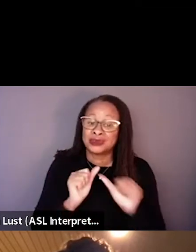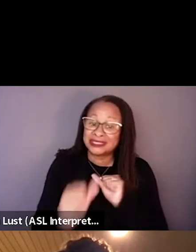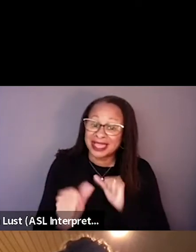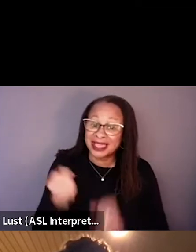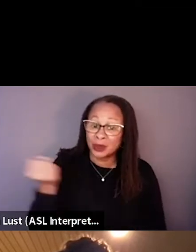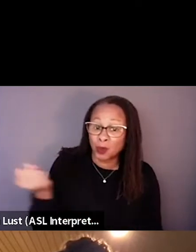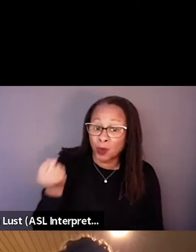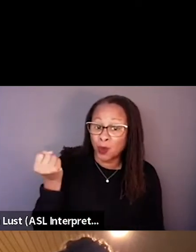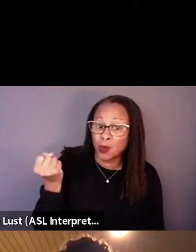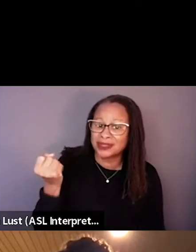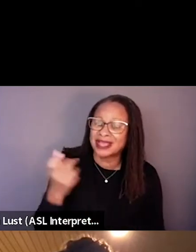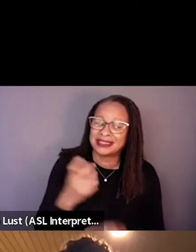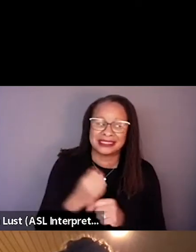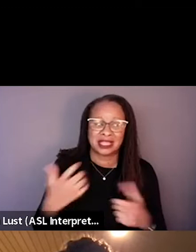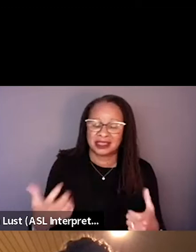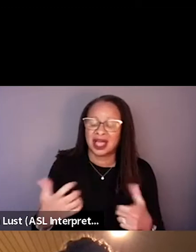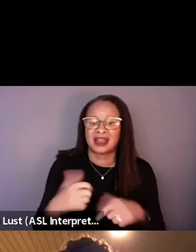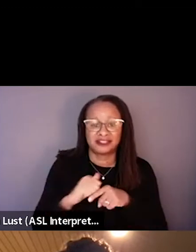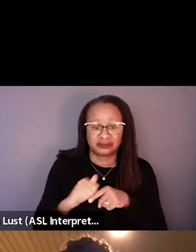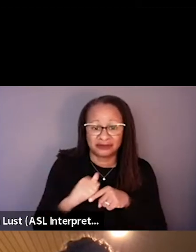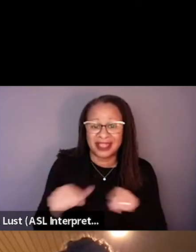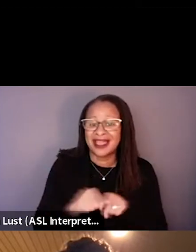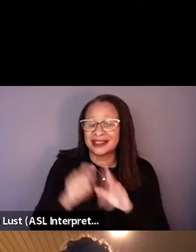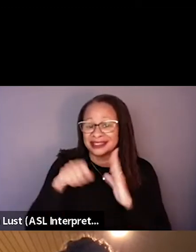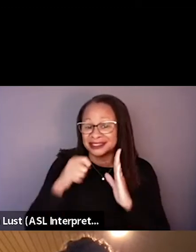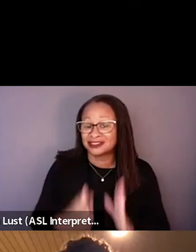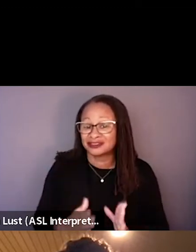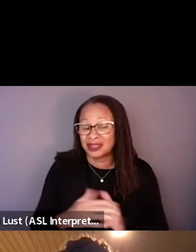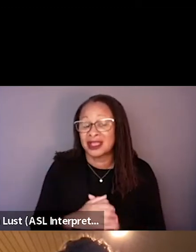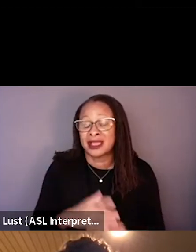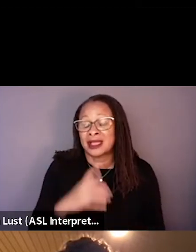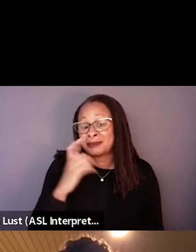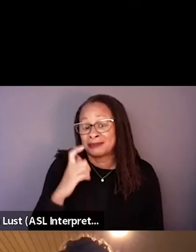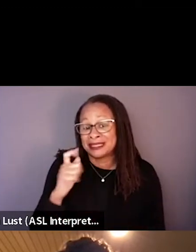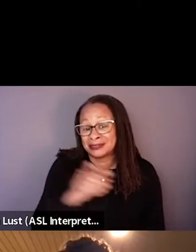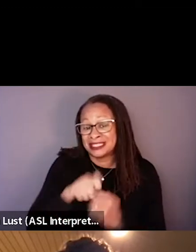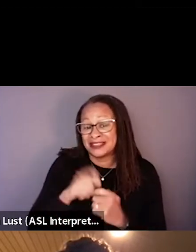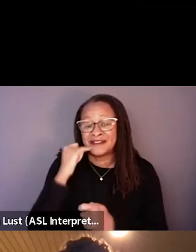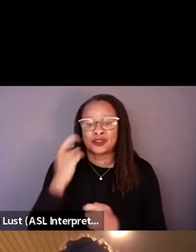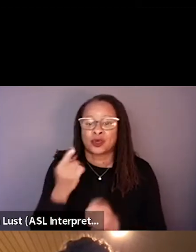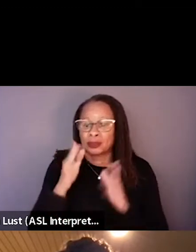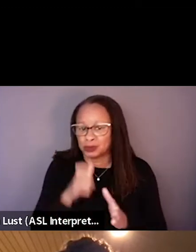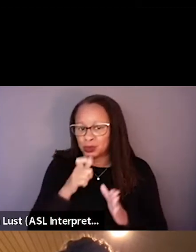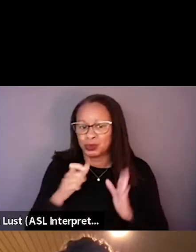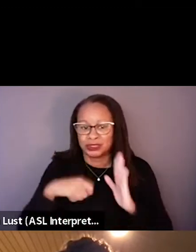And that takes a lot of discipline as a cinematographer because some, especially if you're the only one filming in a room.